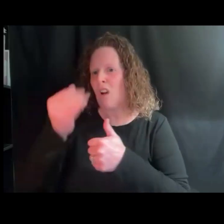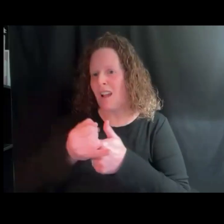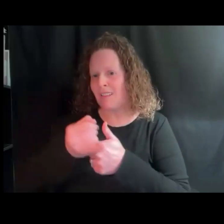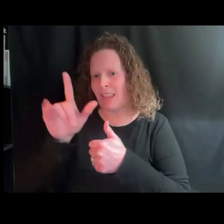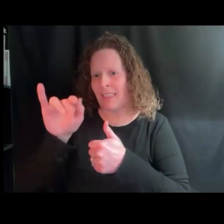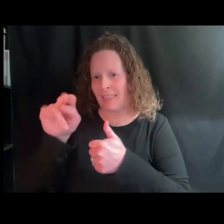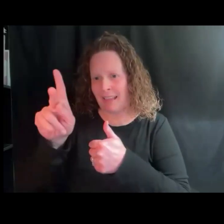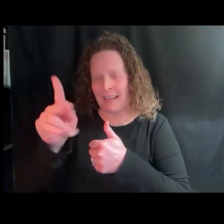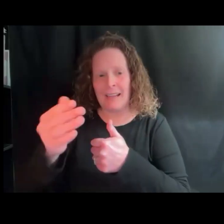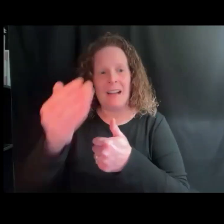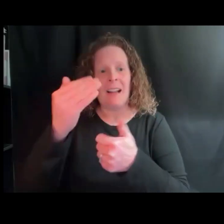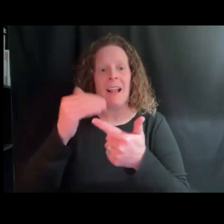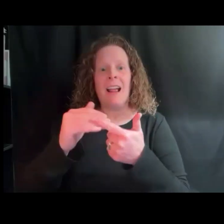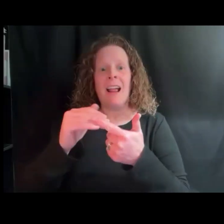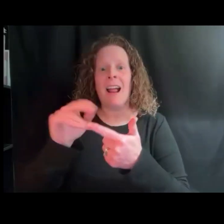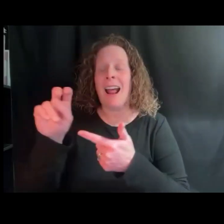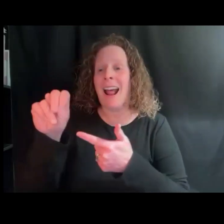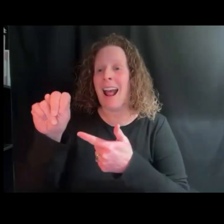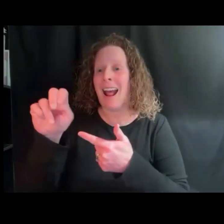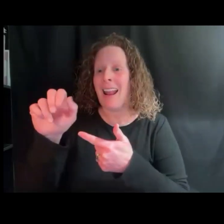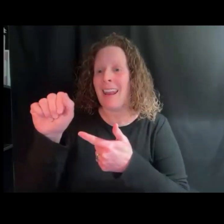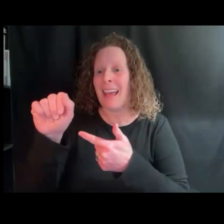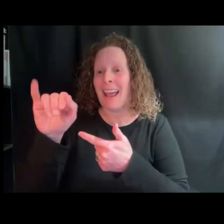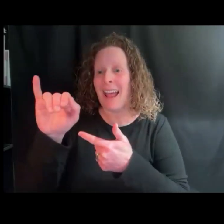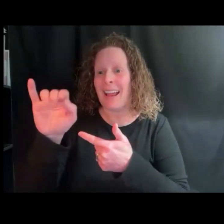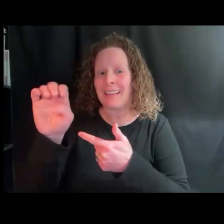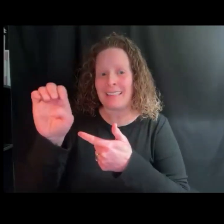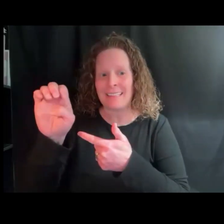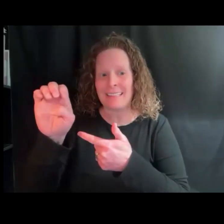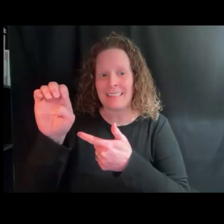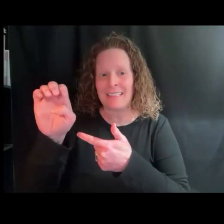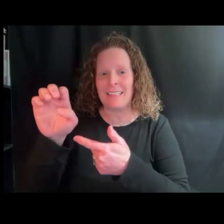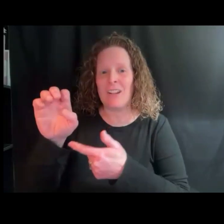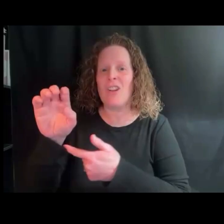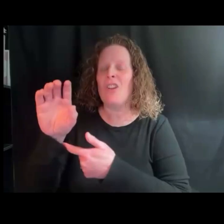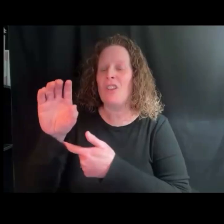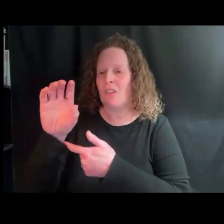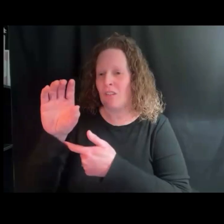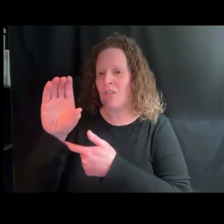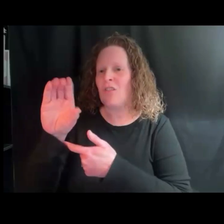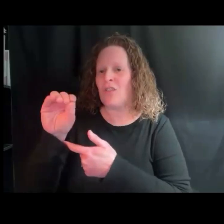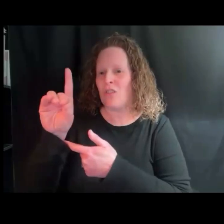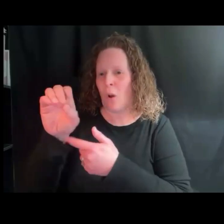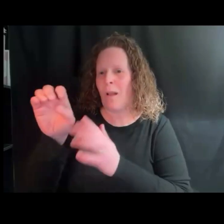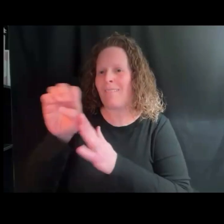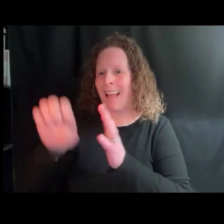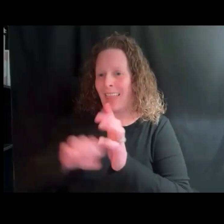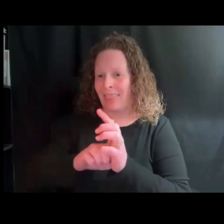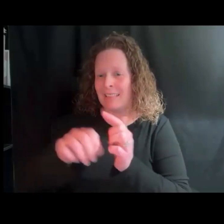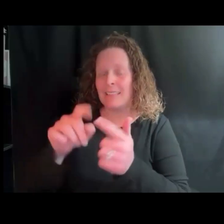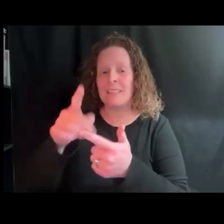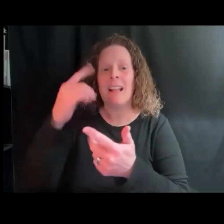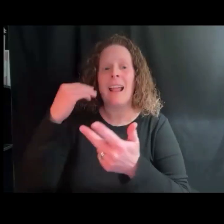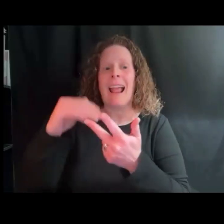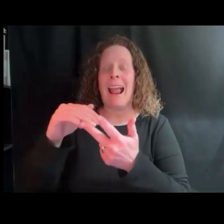I've included here. My project link the NAIE code of